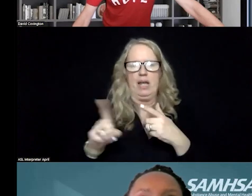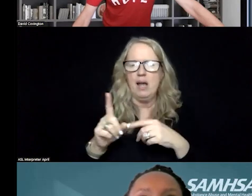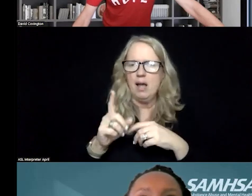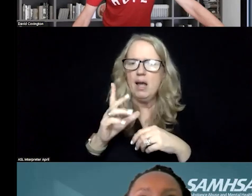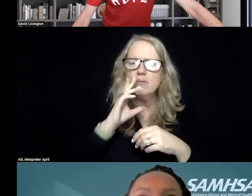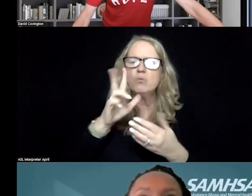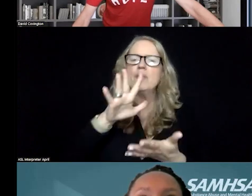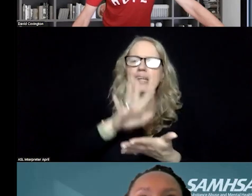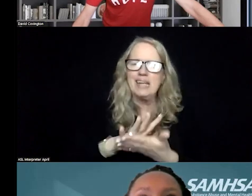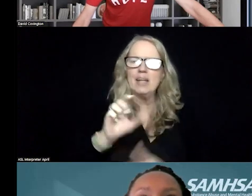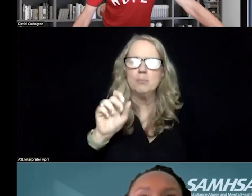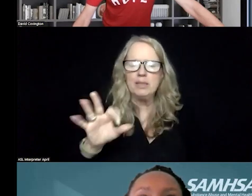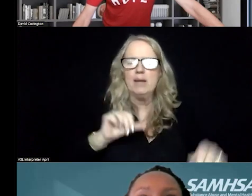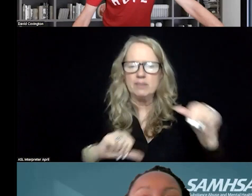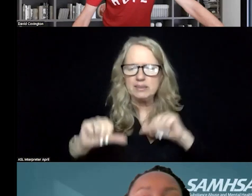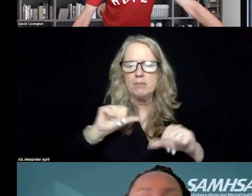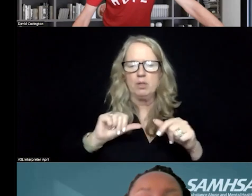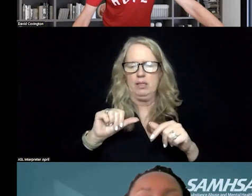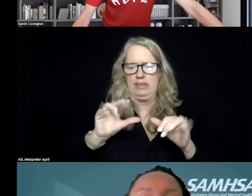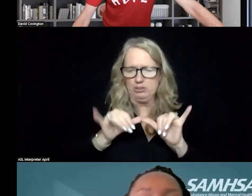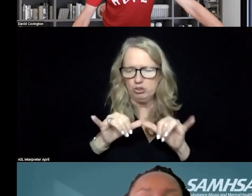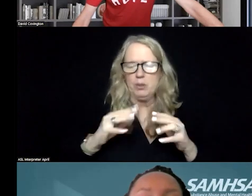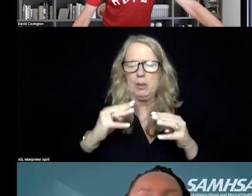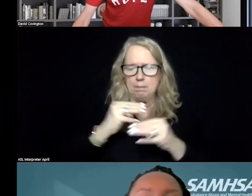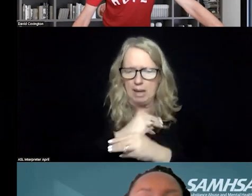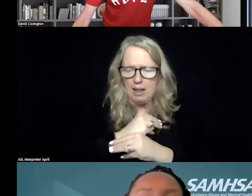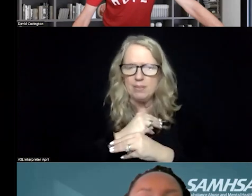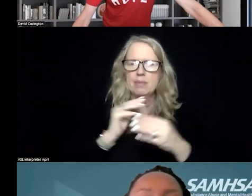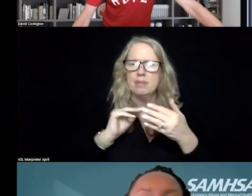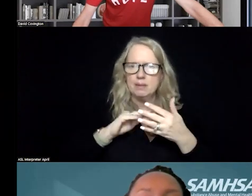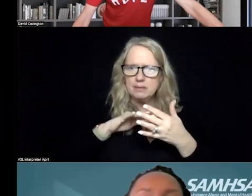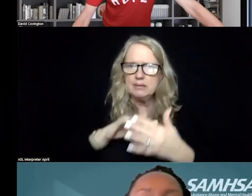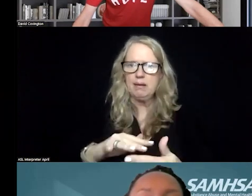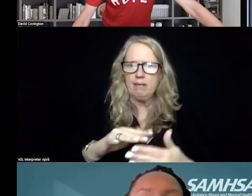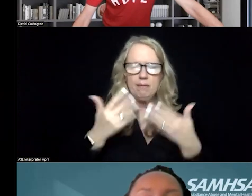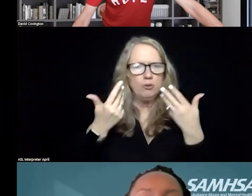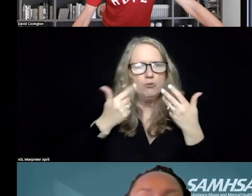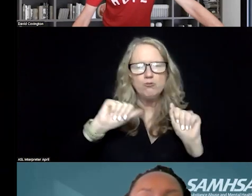OF ENGINEERING AND SCIENCE AND MATH STUDY TO UNDERSTAND WHY THERE